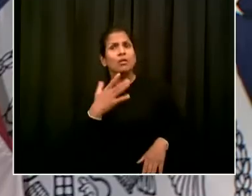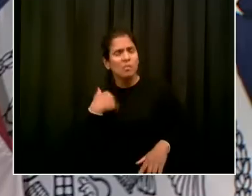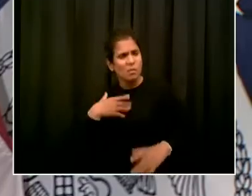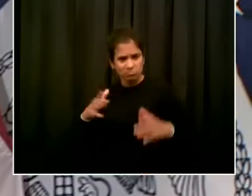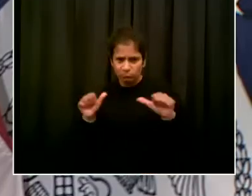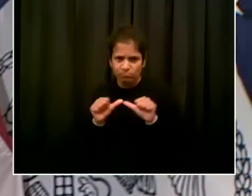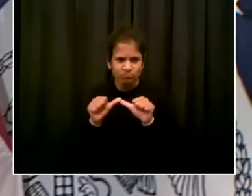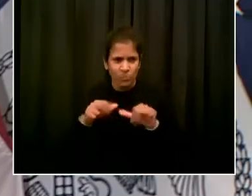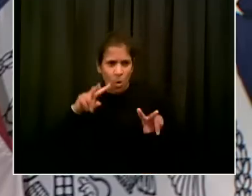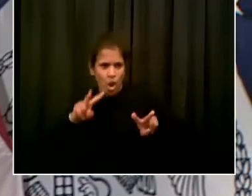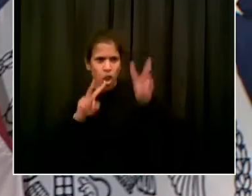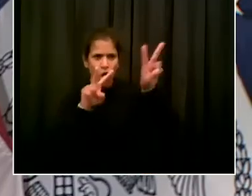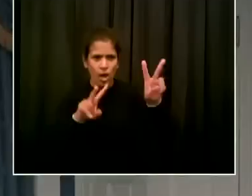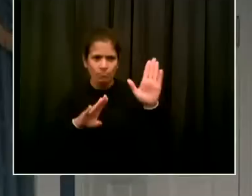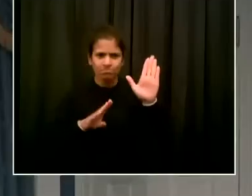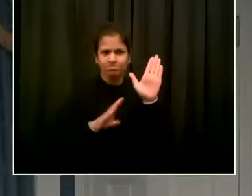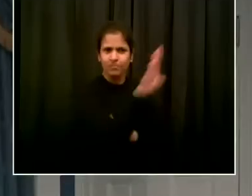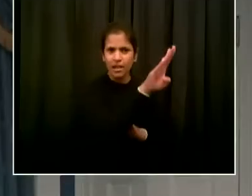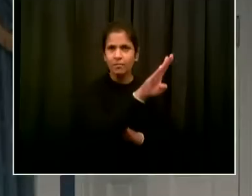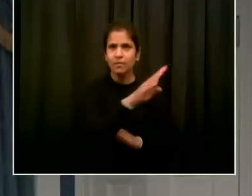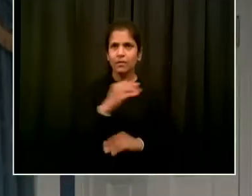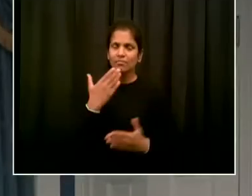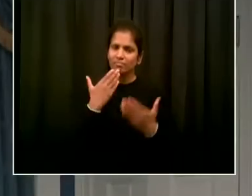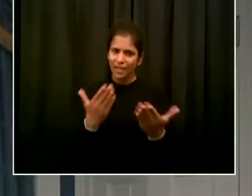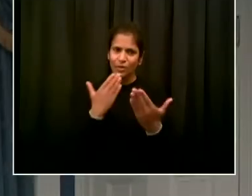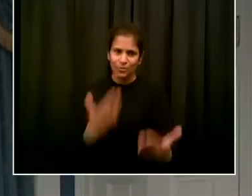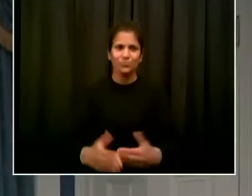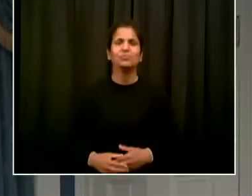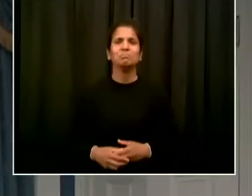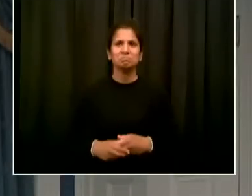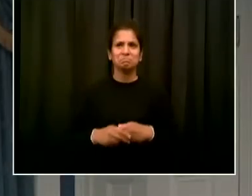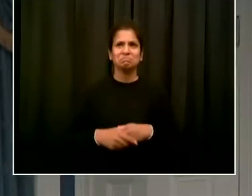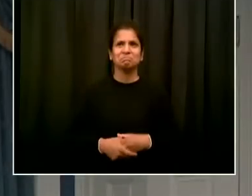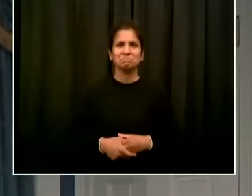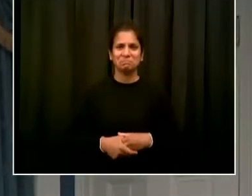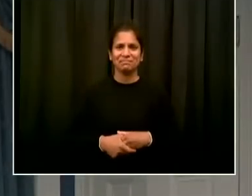GET TESTED.